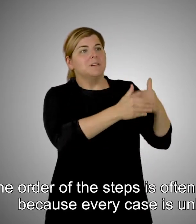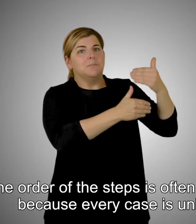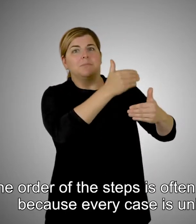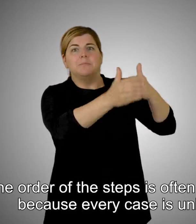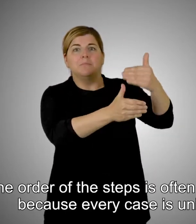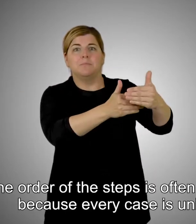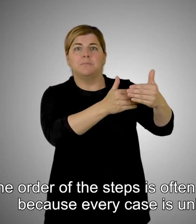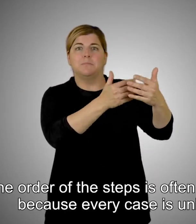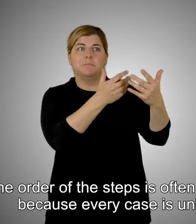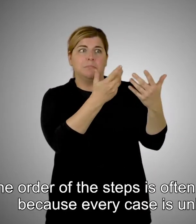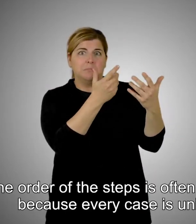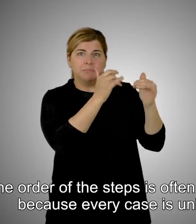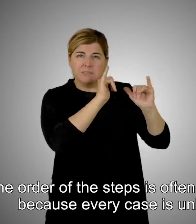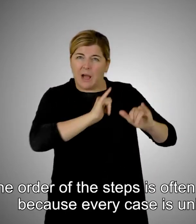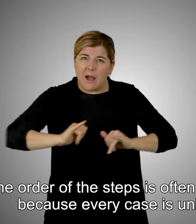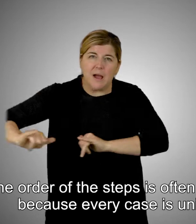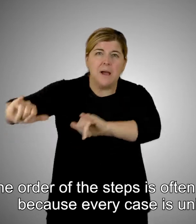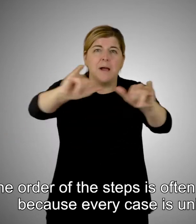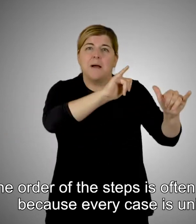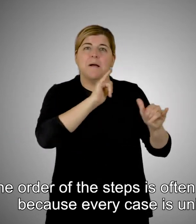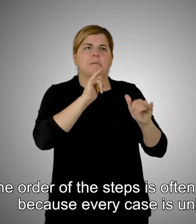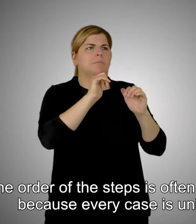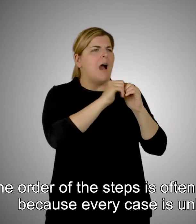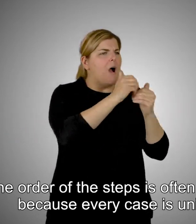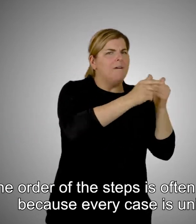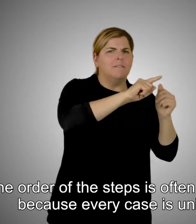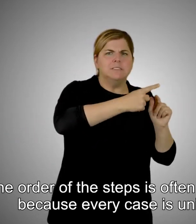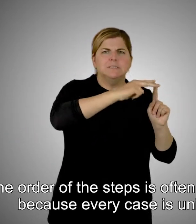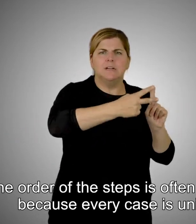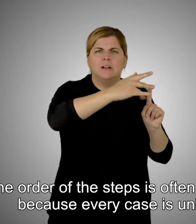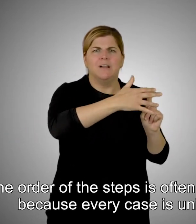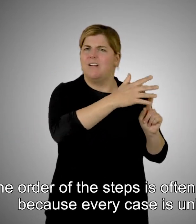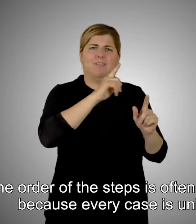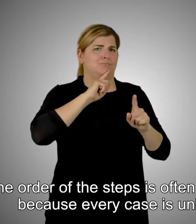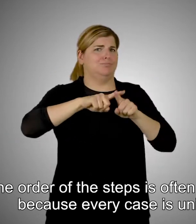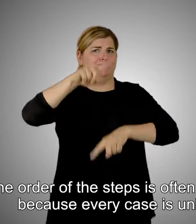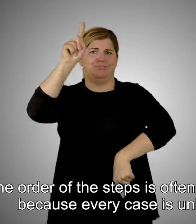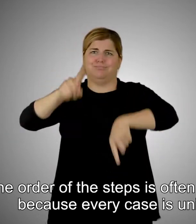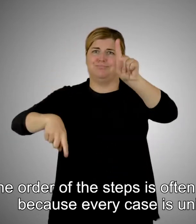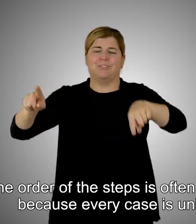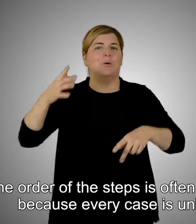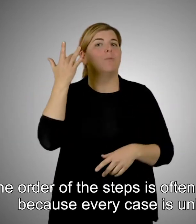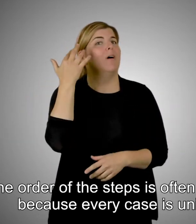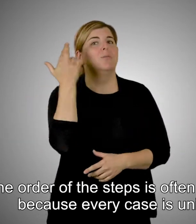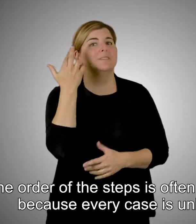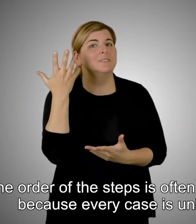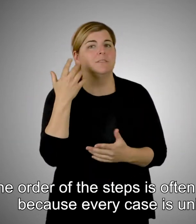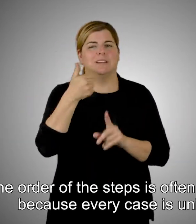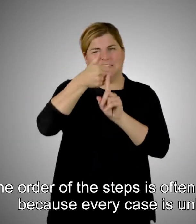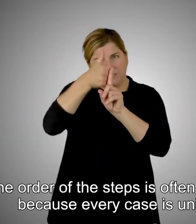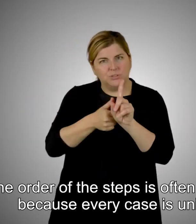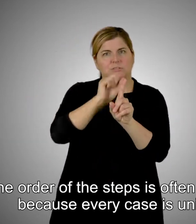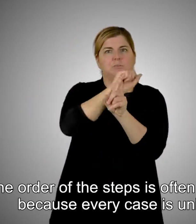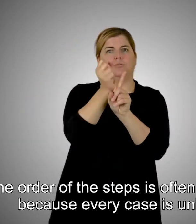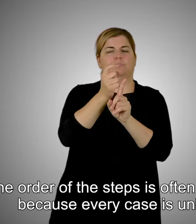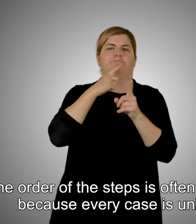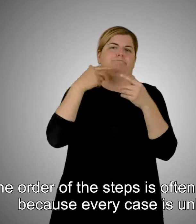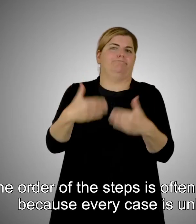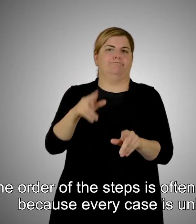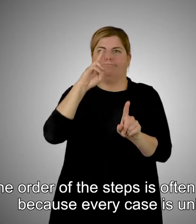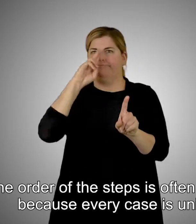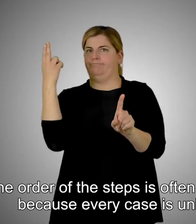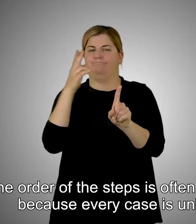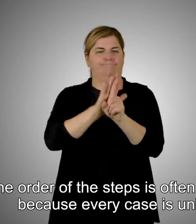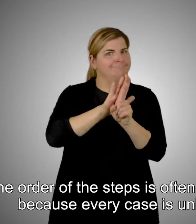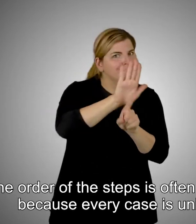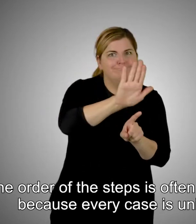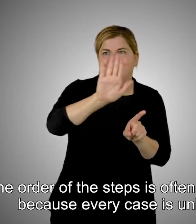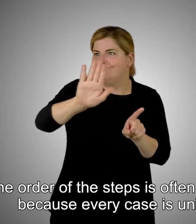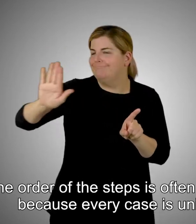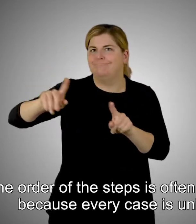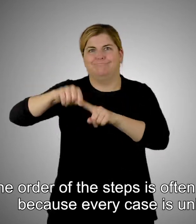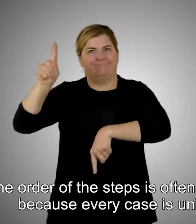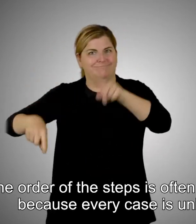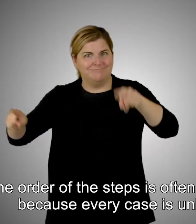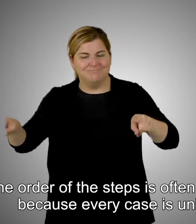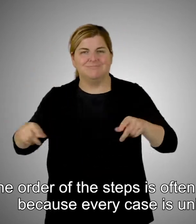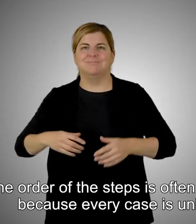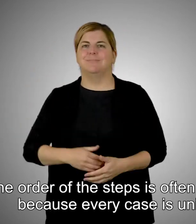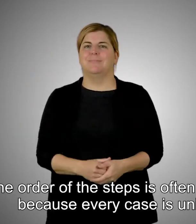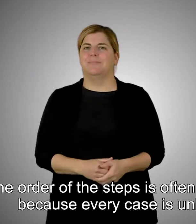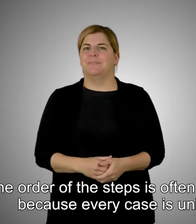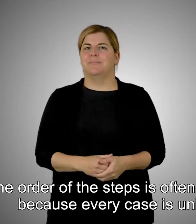The order of the steps is often different, because every case is unique.